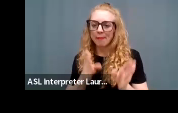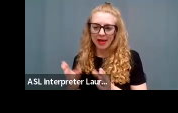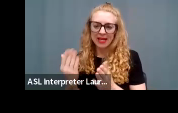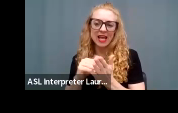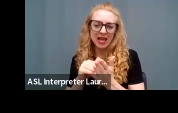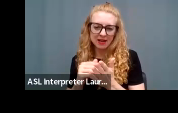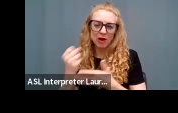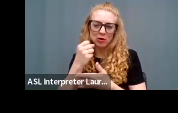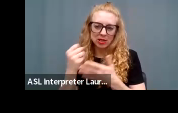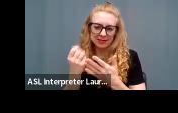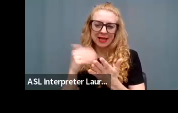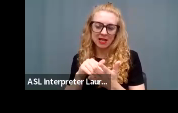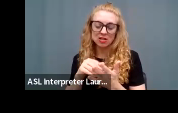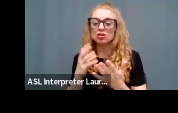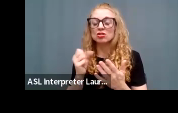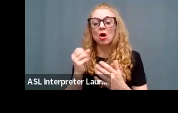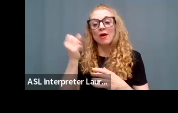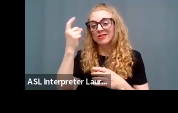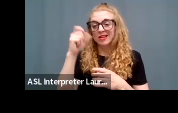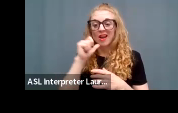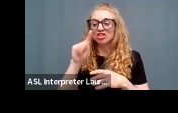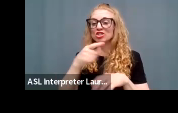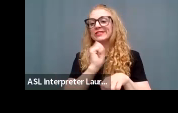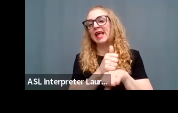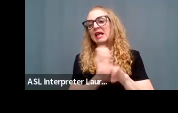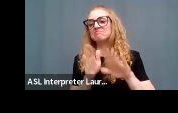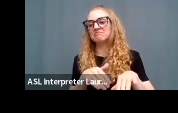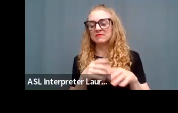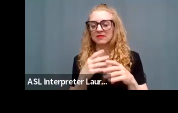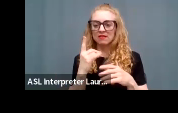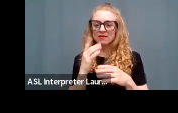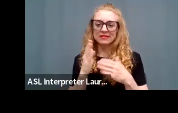understand this is not just to set it and forget it kind of environment it's really important to